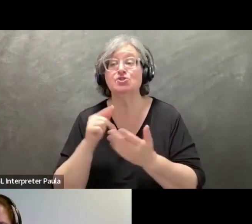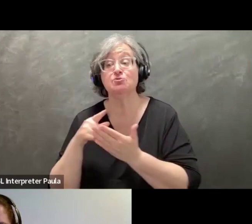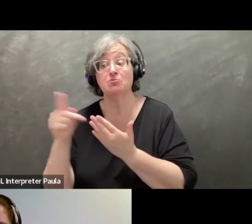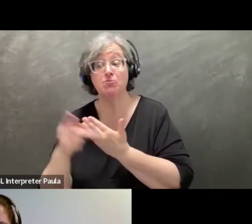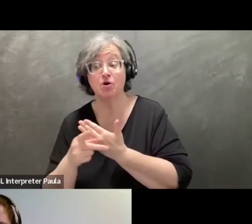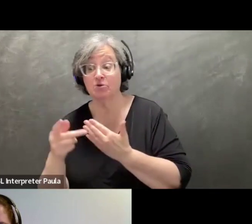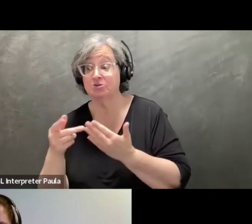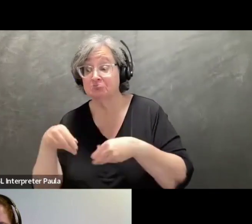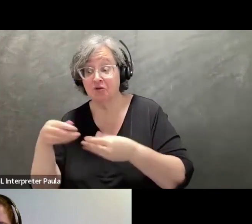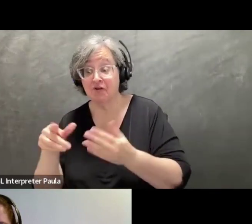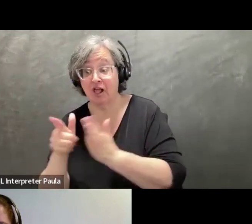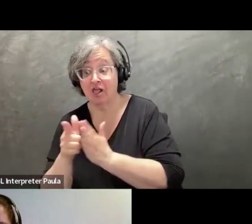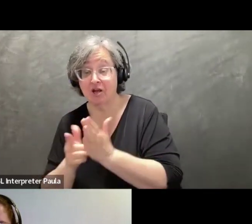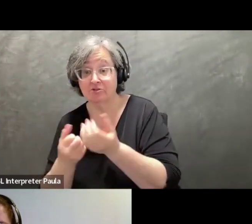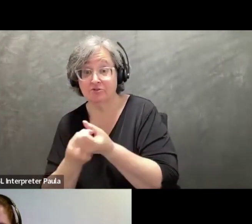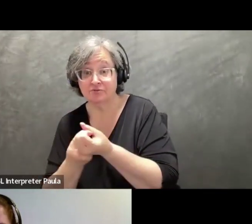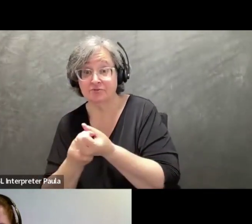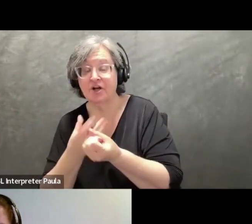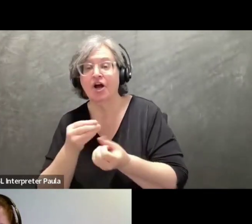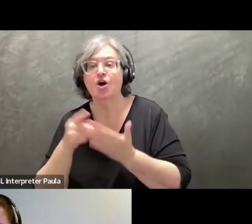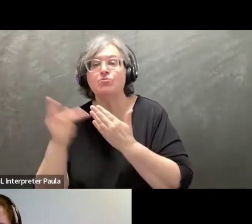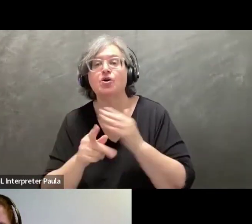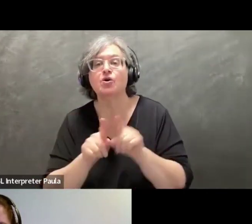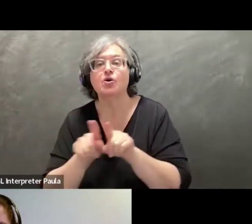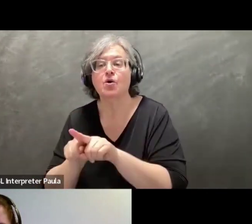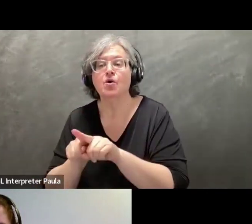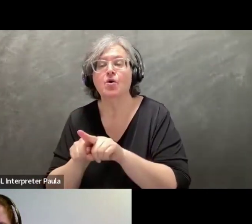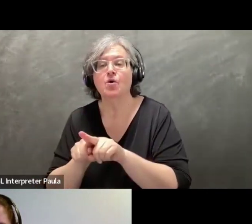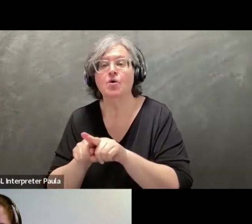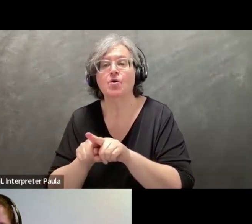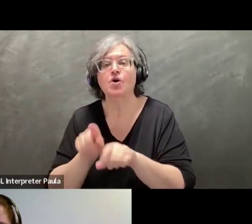advocacy, and then to programs that also are working To change